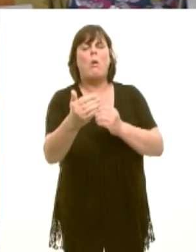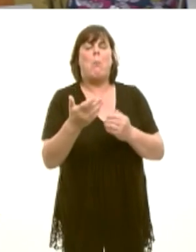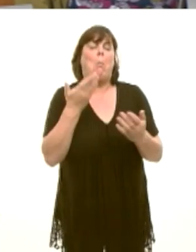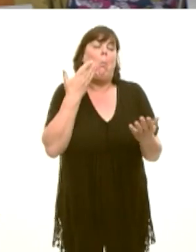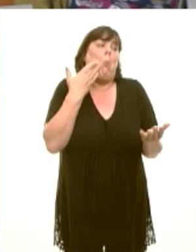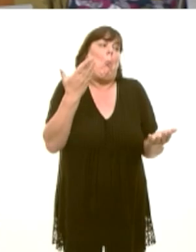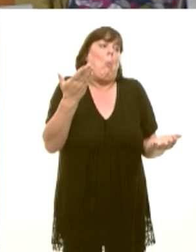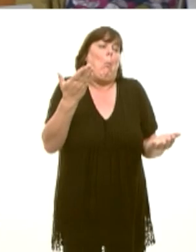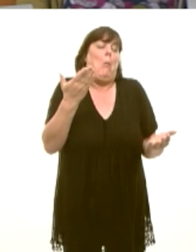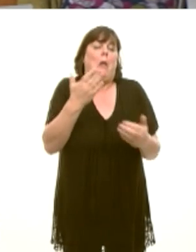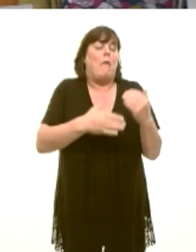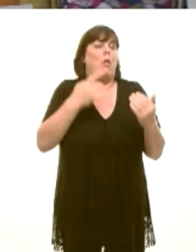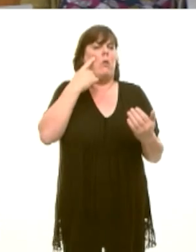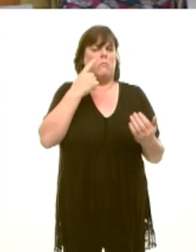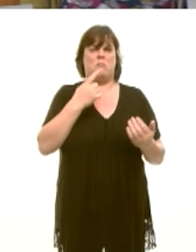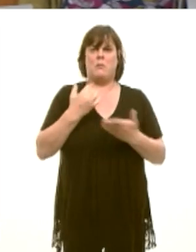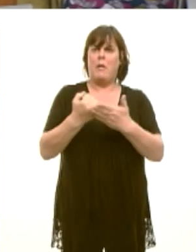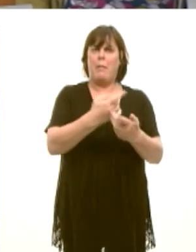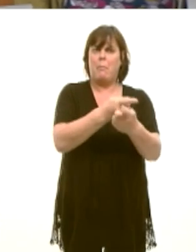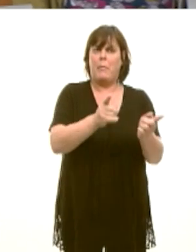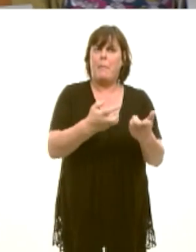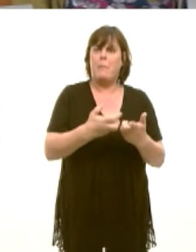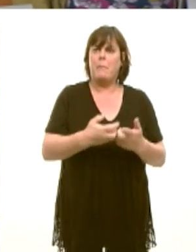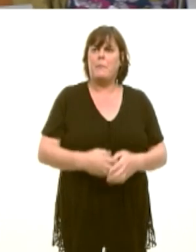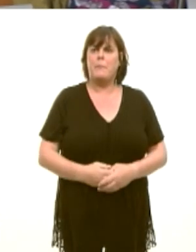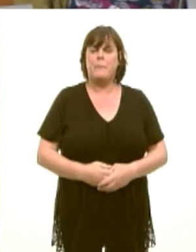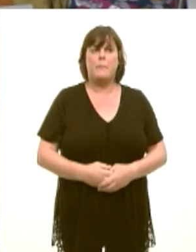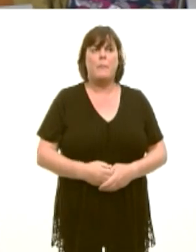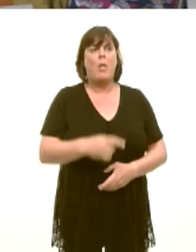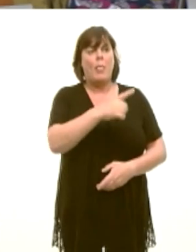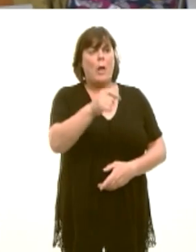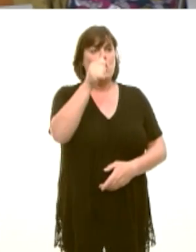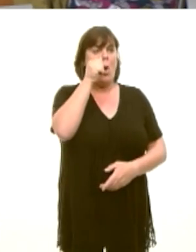How does that help people? It tells people what their diagnosis is, but you have no target